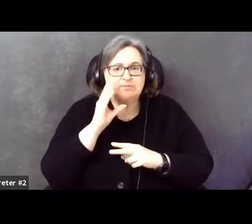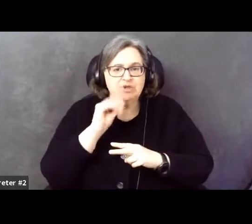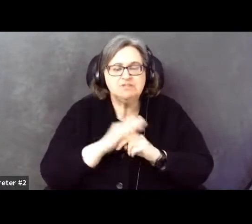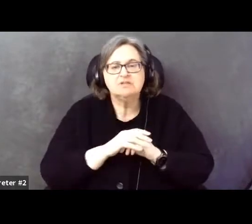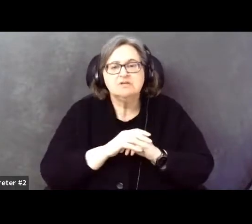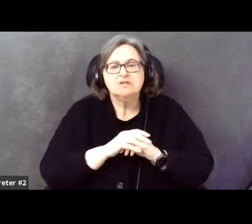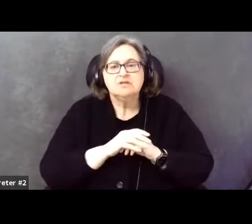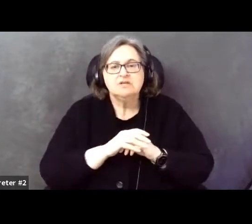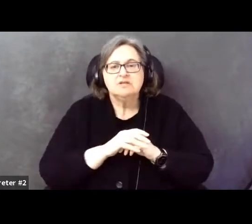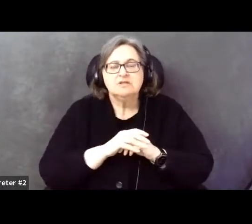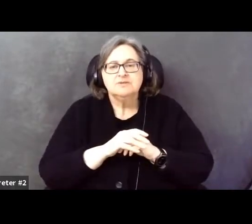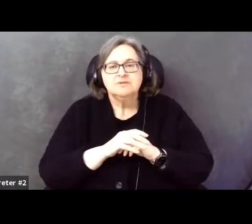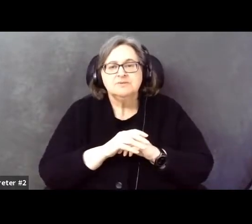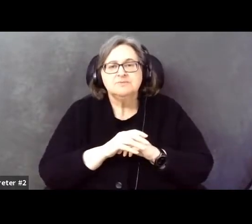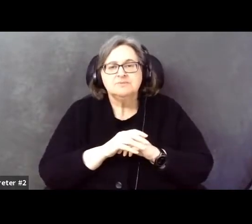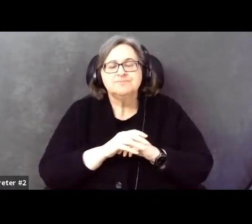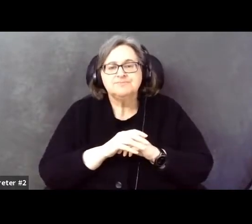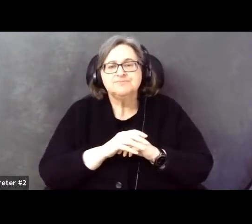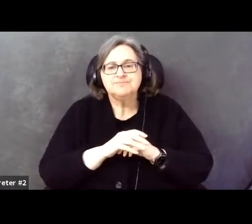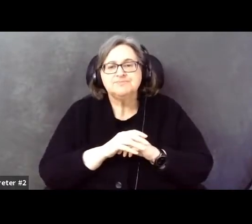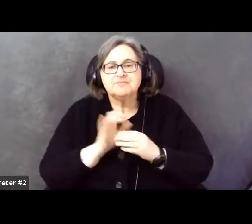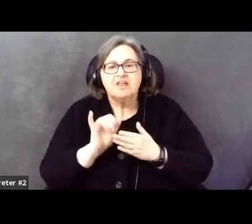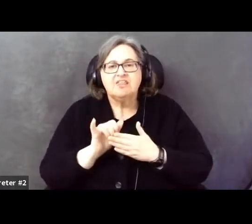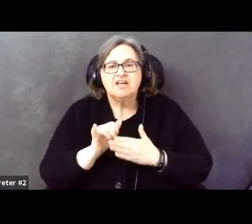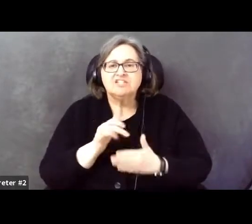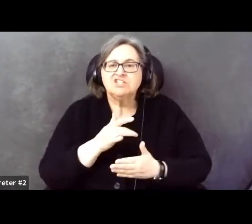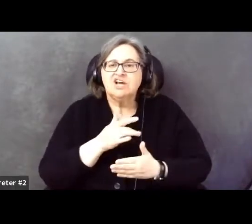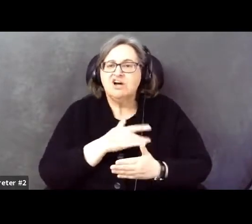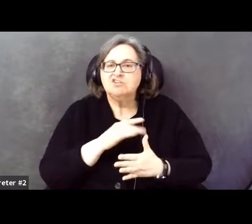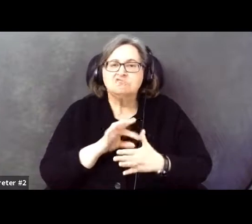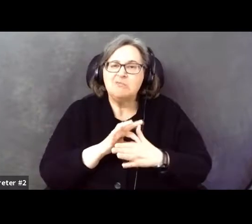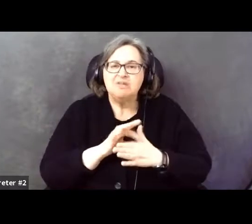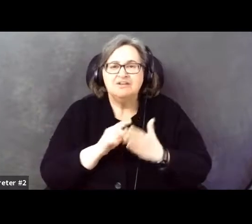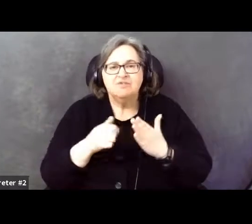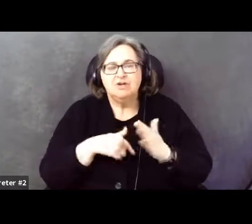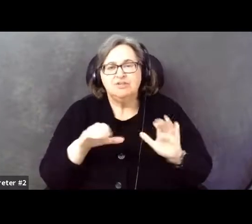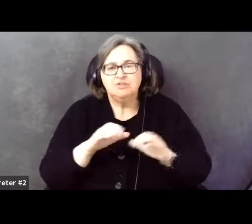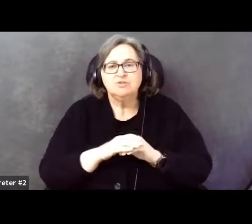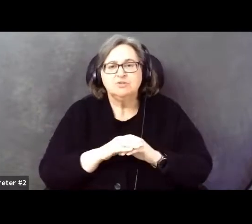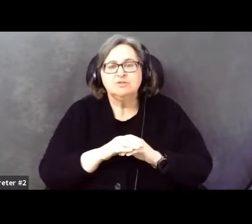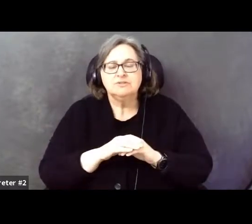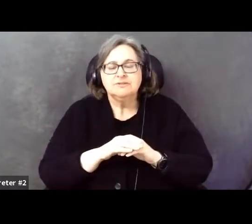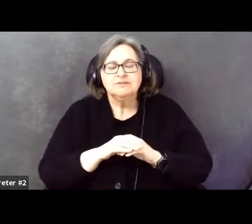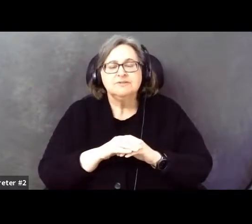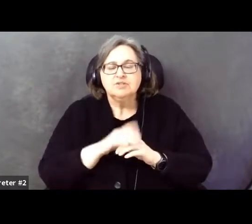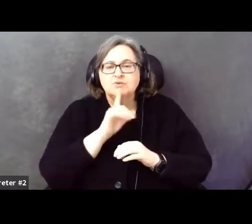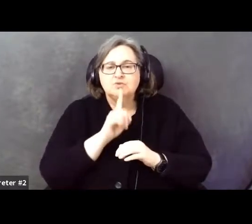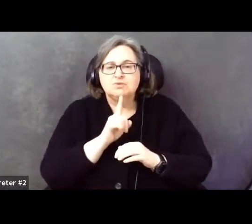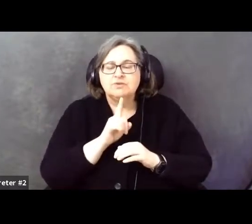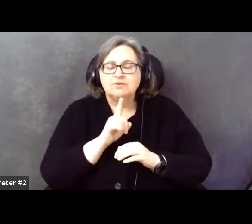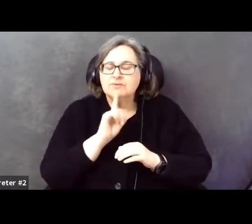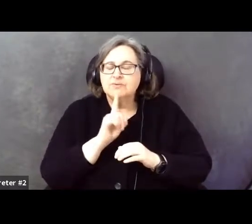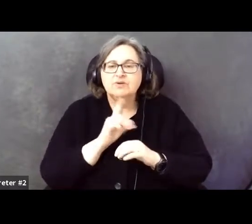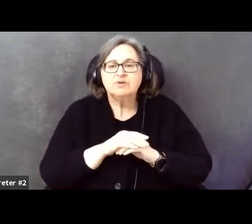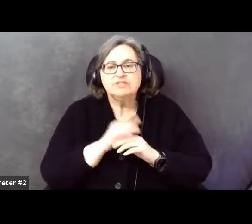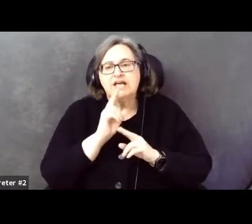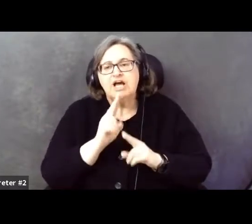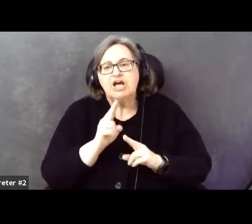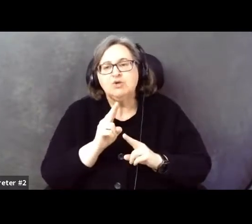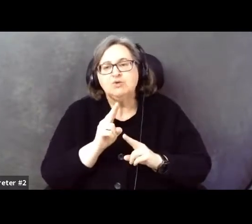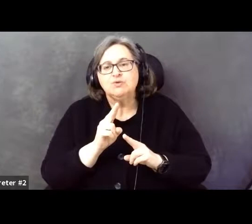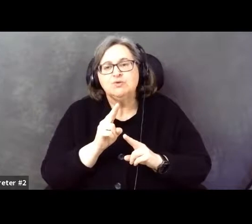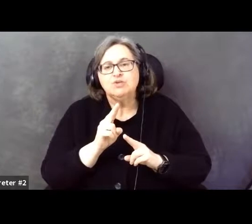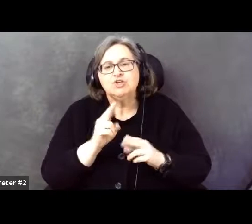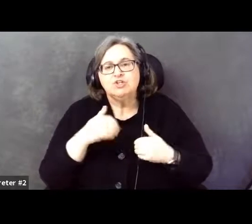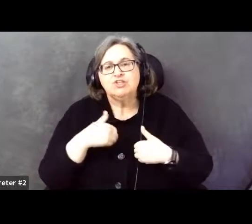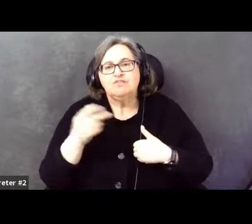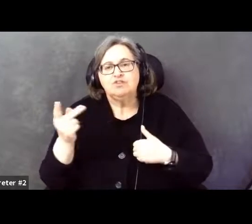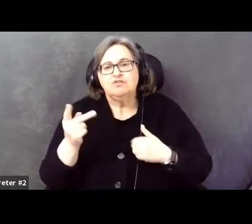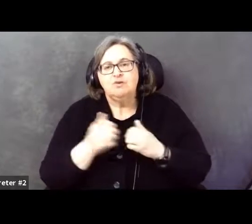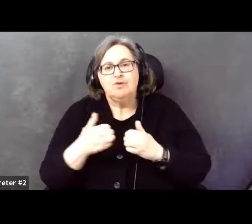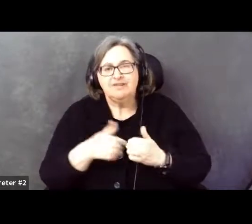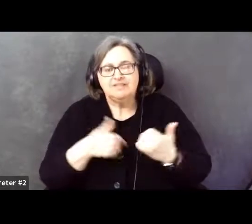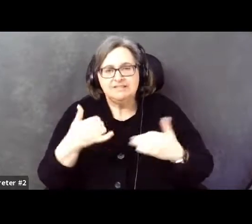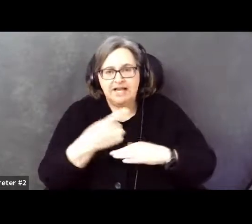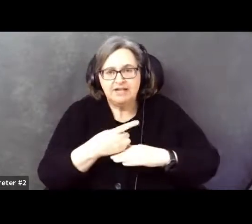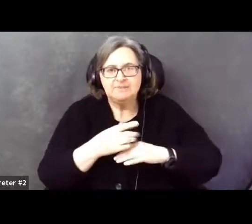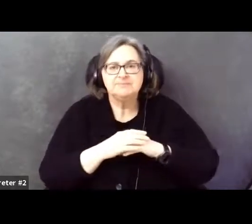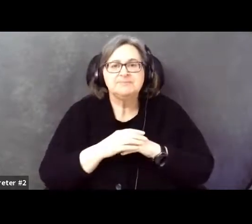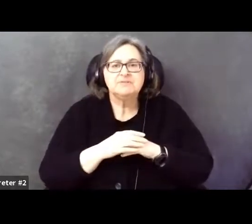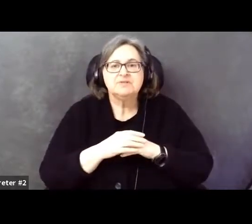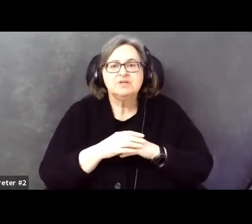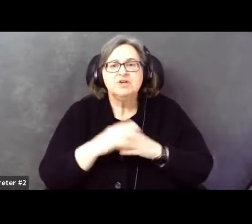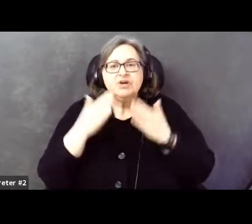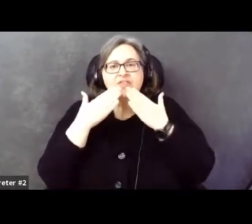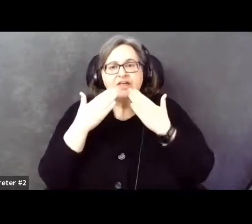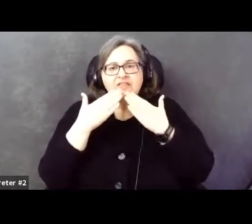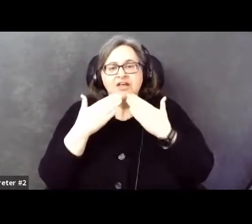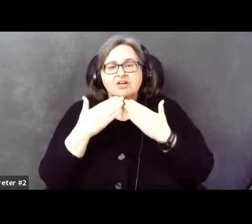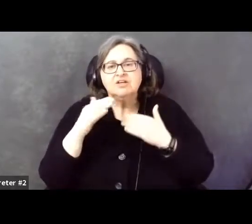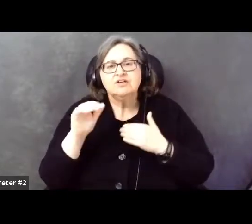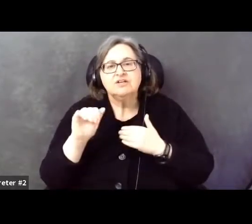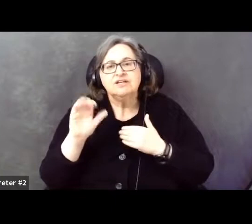This is the heart and meat of what we do. A big thank you to running for ACL staff and